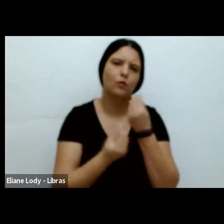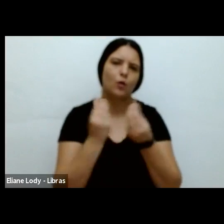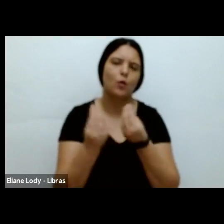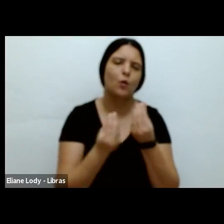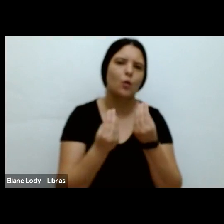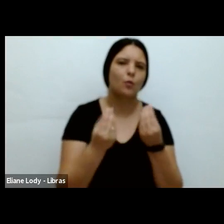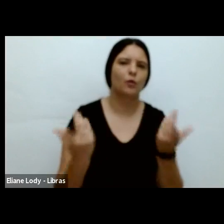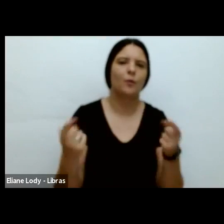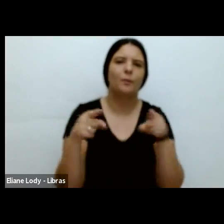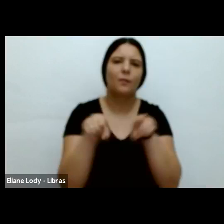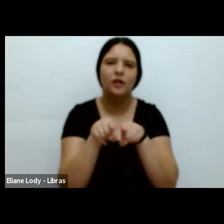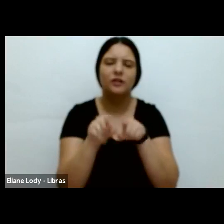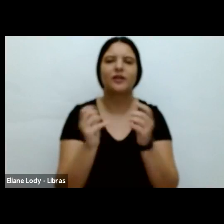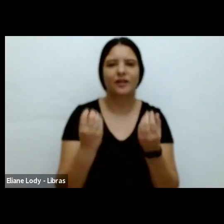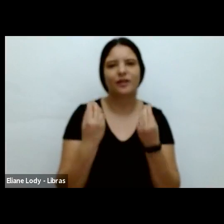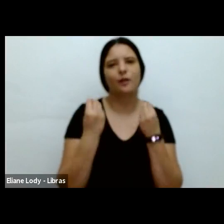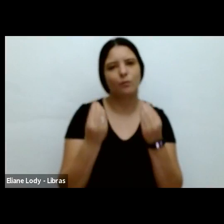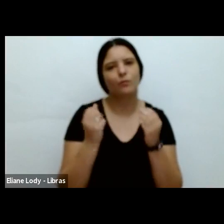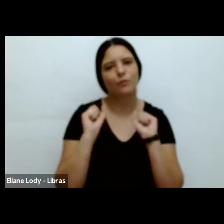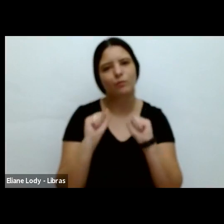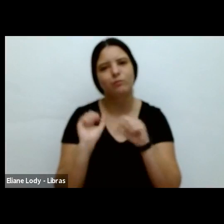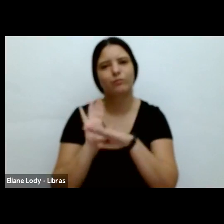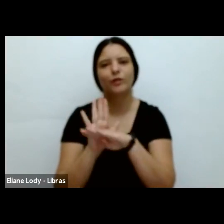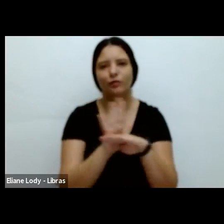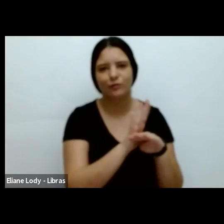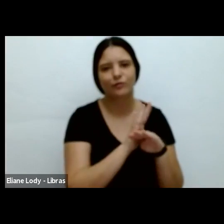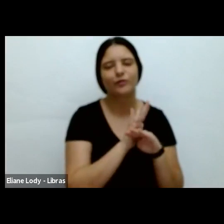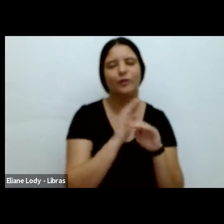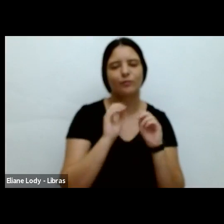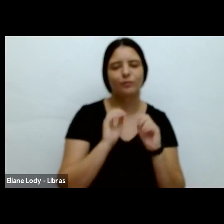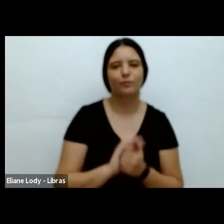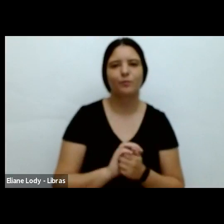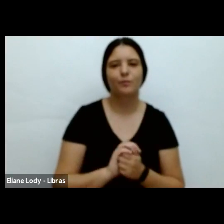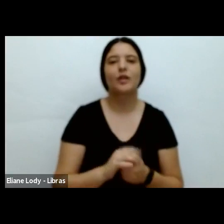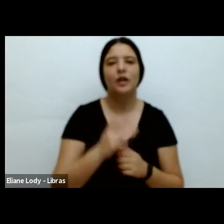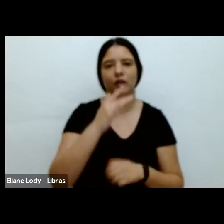In Pope.